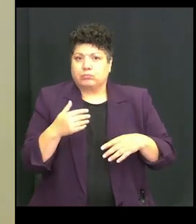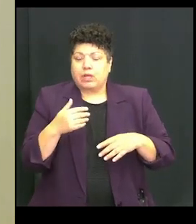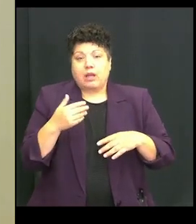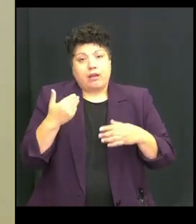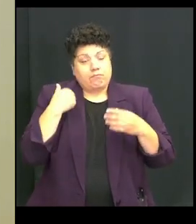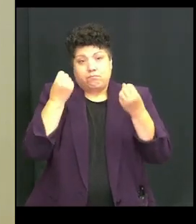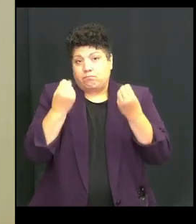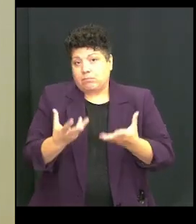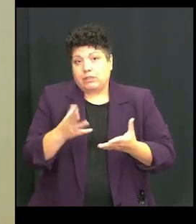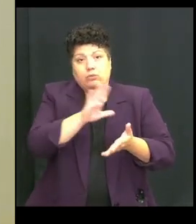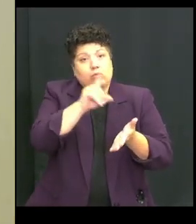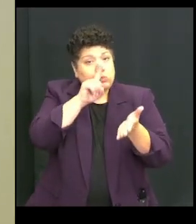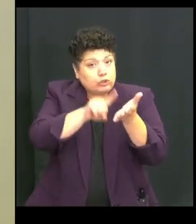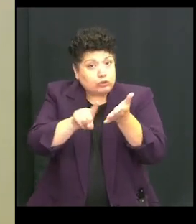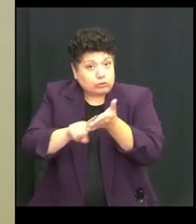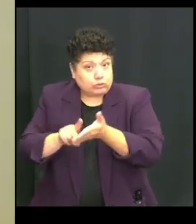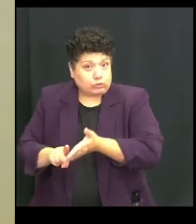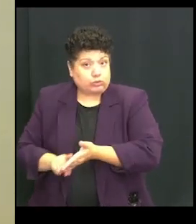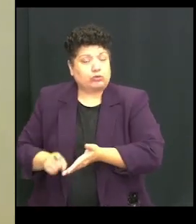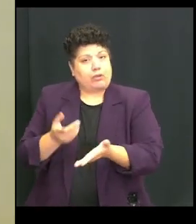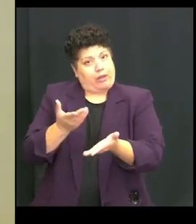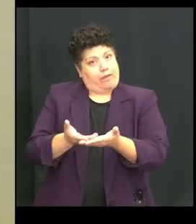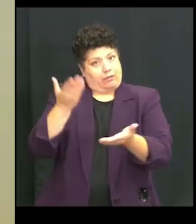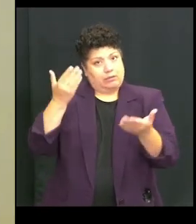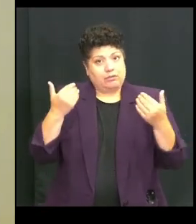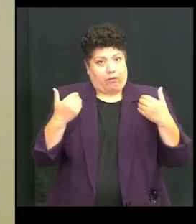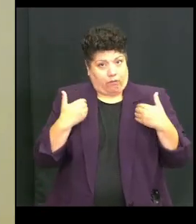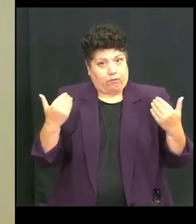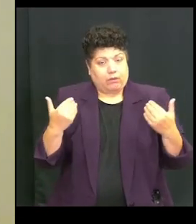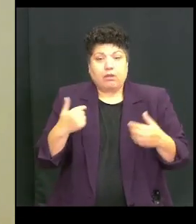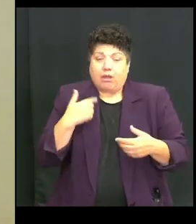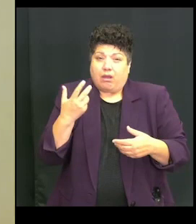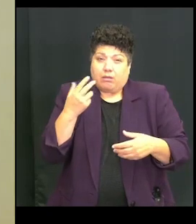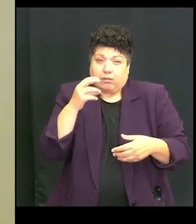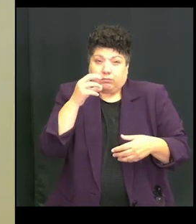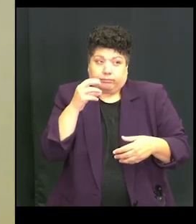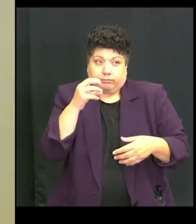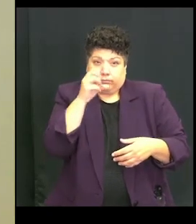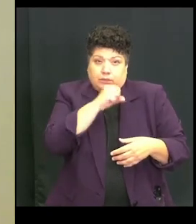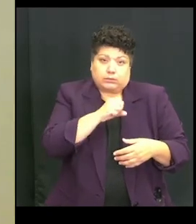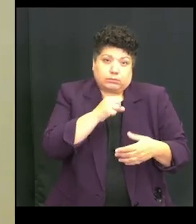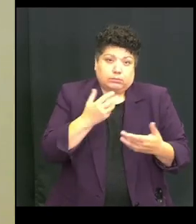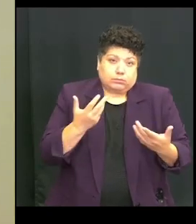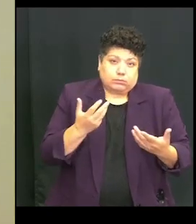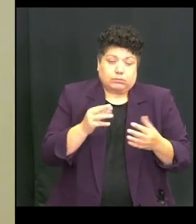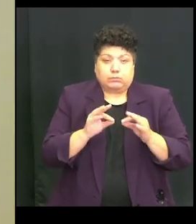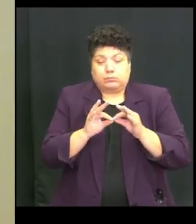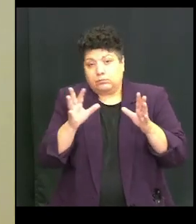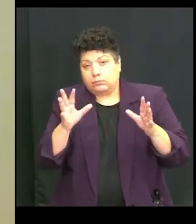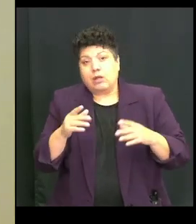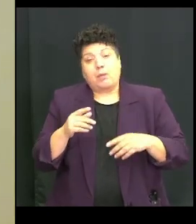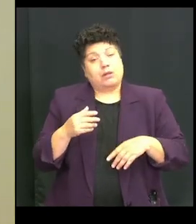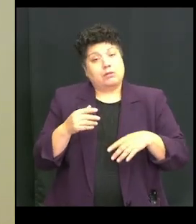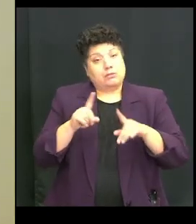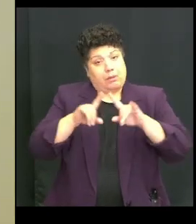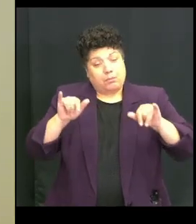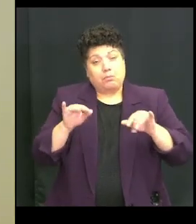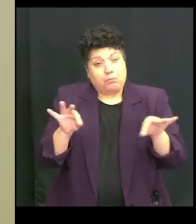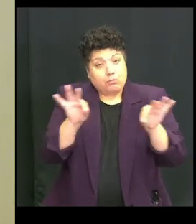So, I suppose this is a kind of pedantic point, but it's an important one. It's not all or nothing.